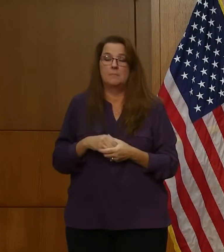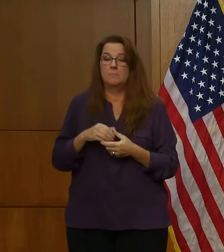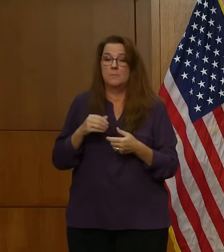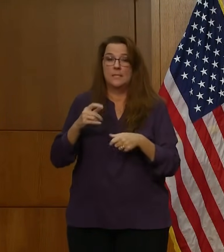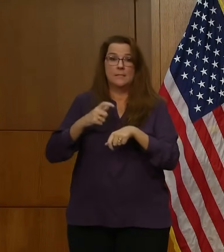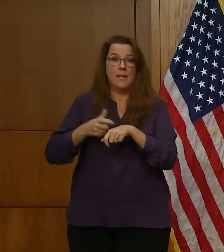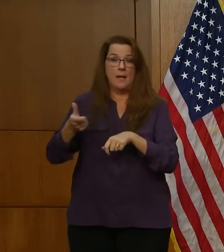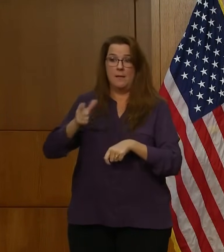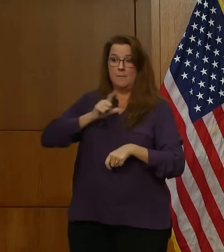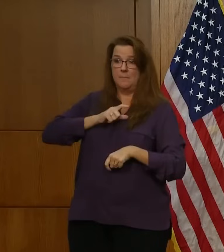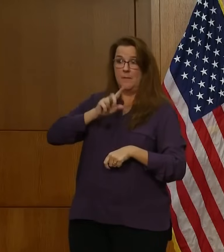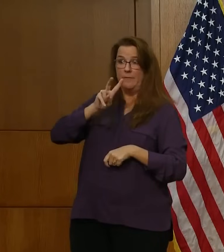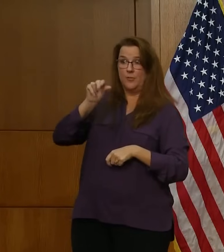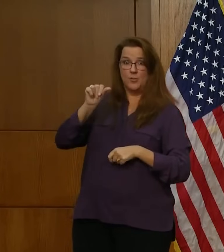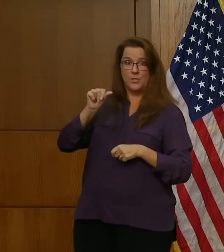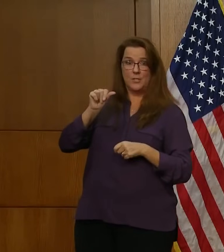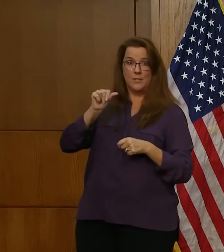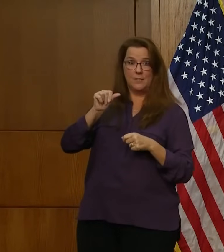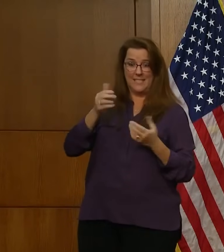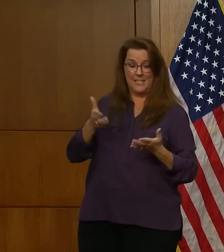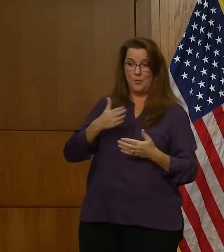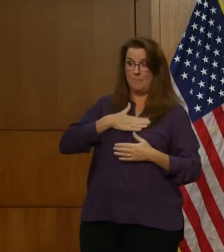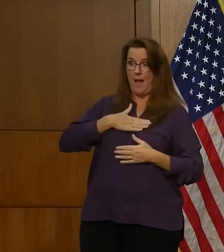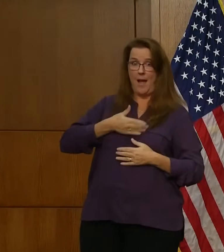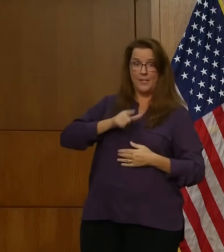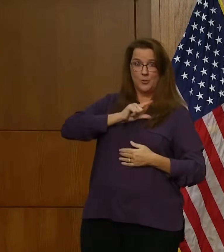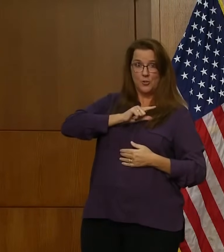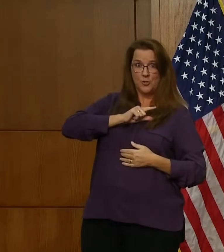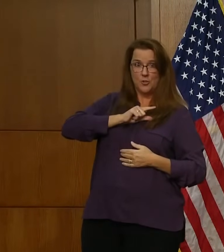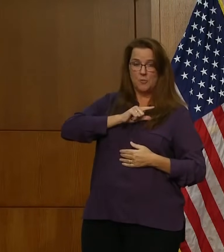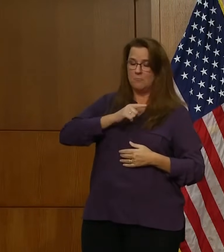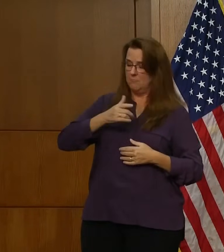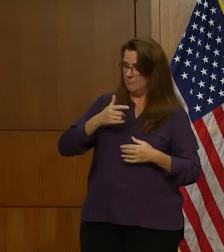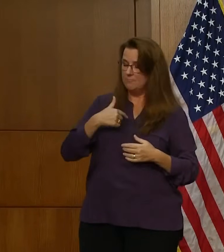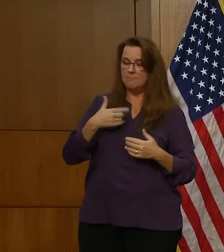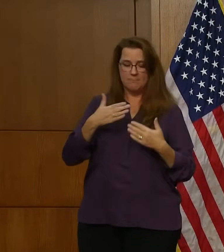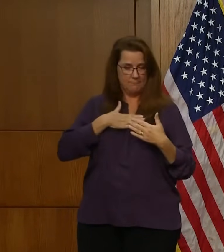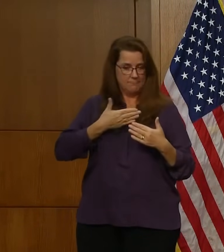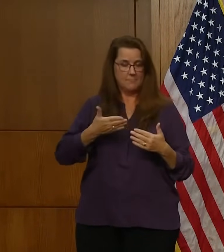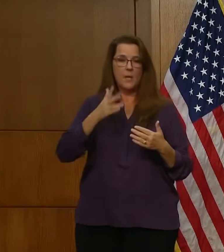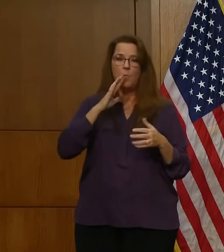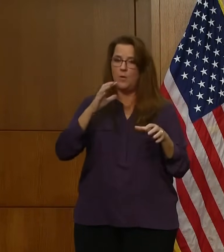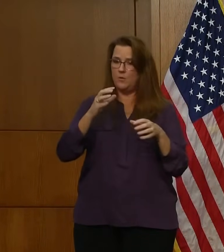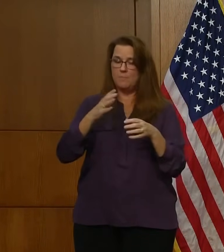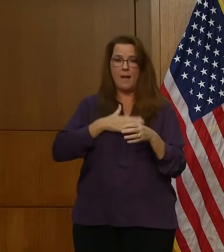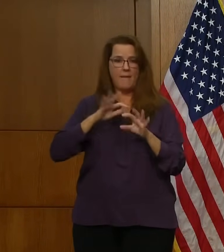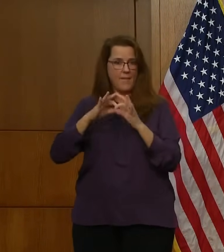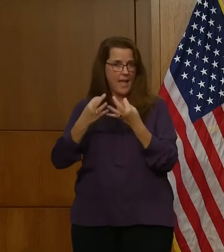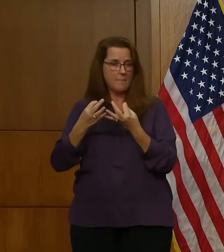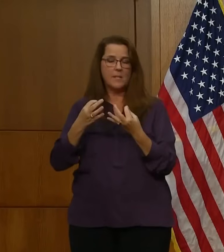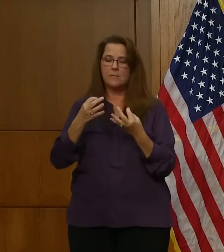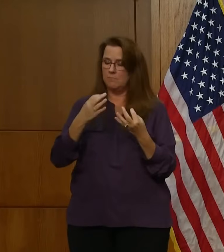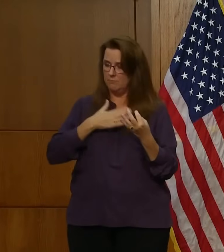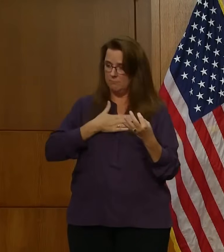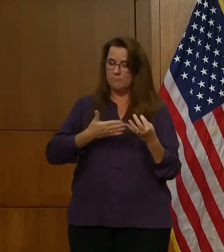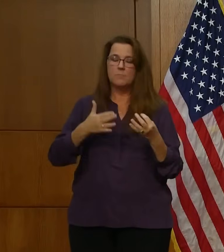COMES. WHEN I RETURN COMES MY